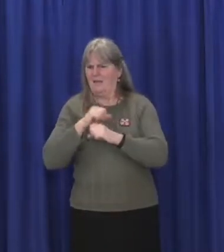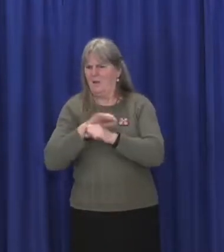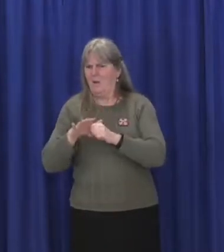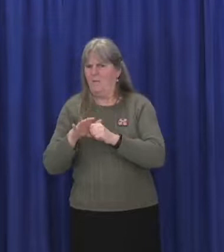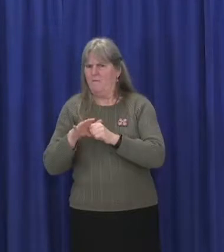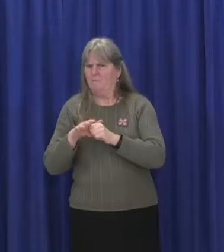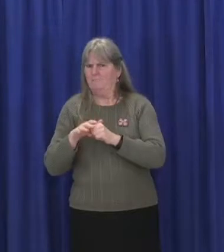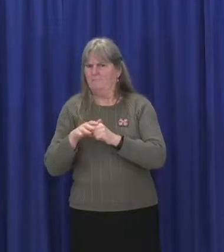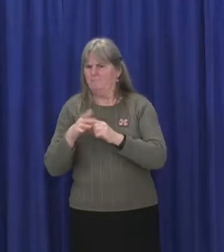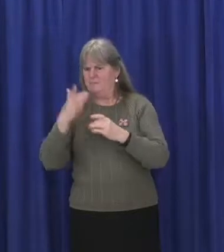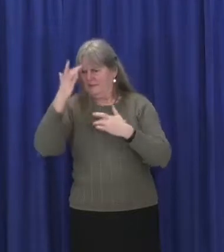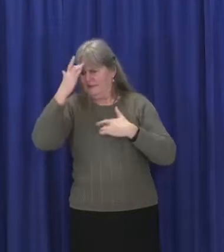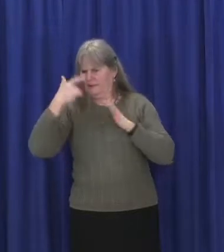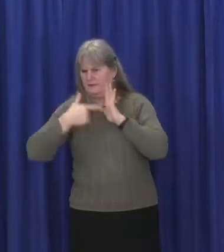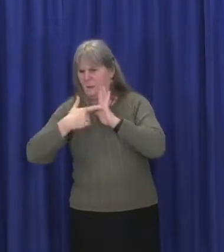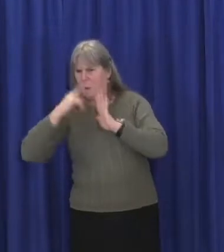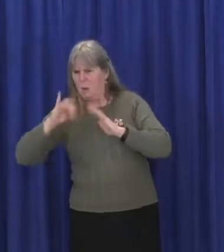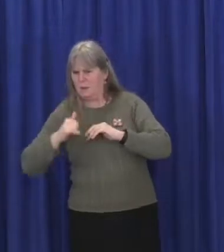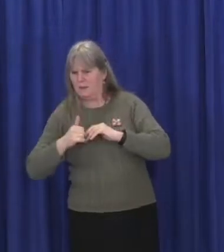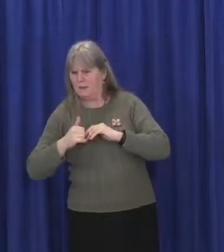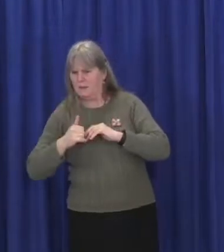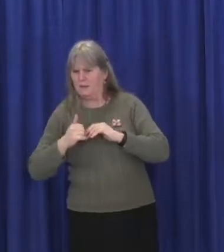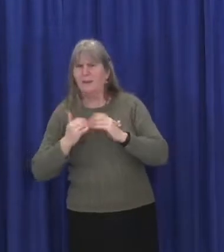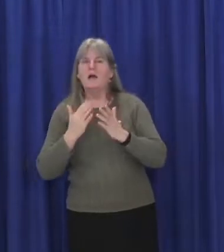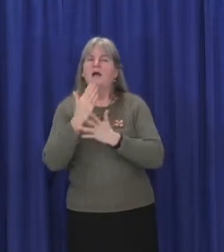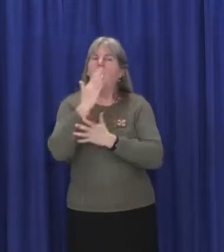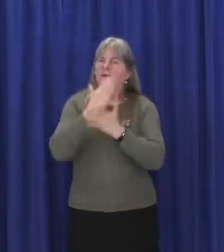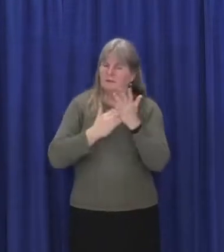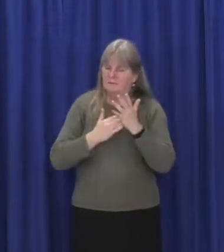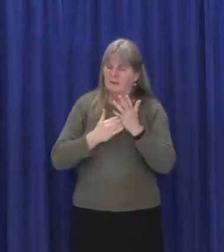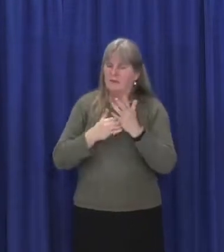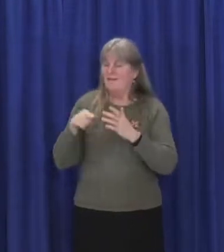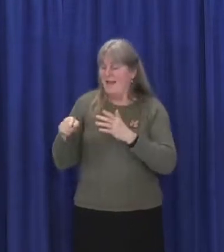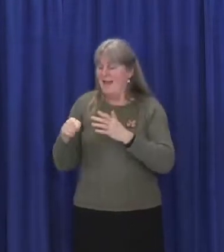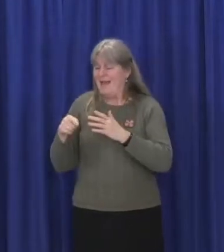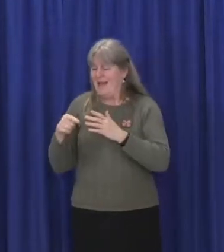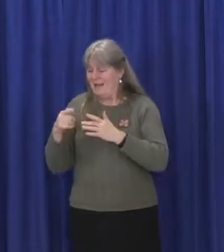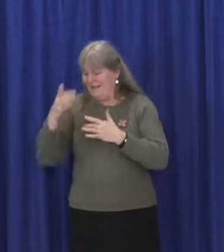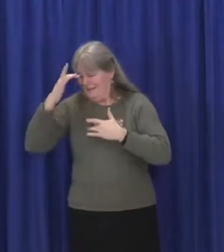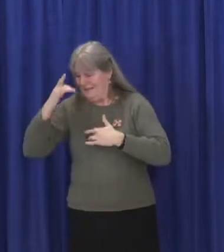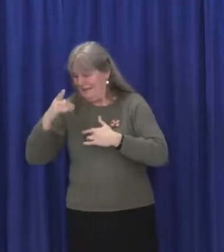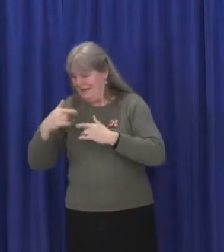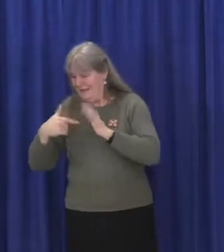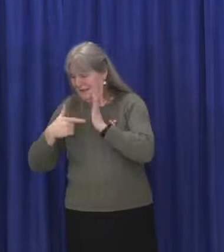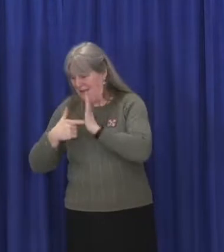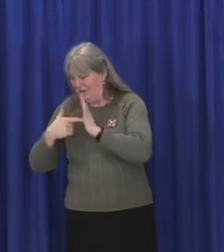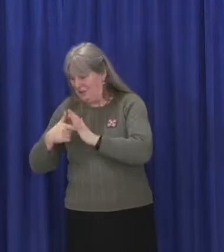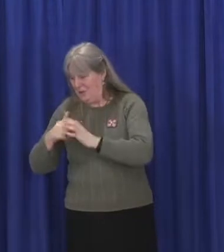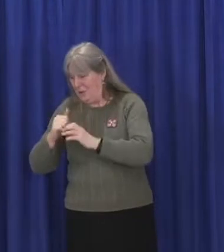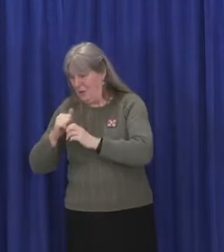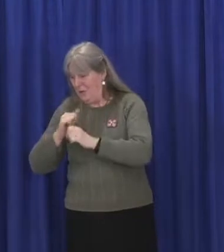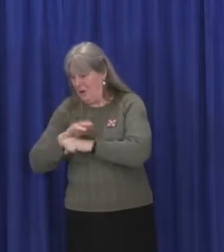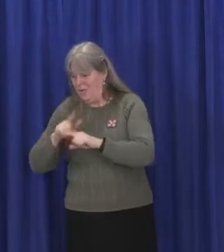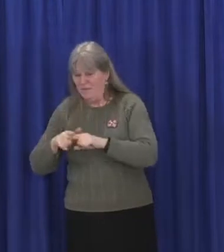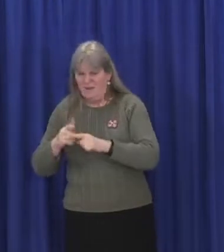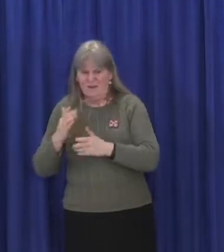We know that some of those symptoms are seen with other illnesses. But, in all likelihood, with